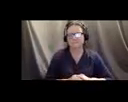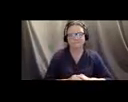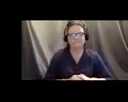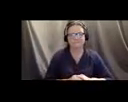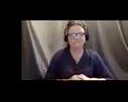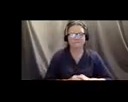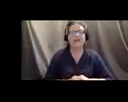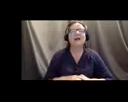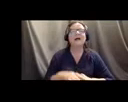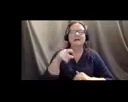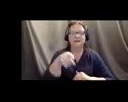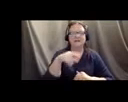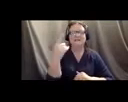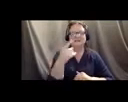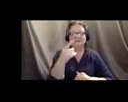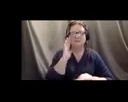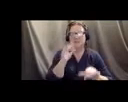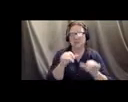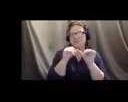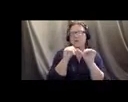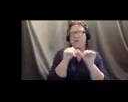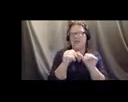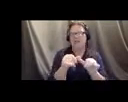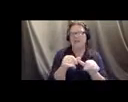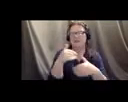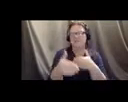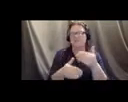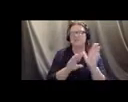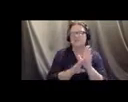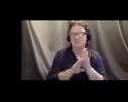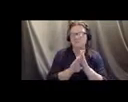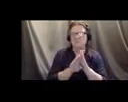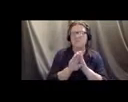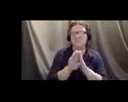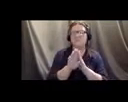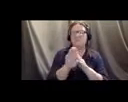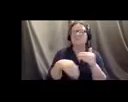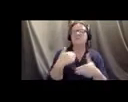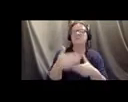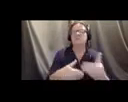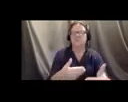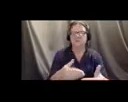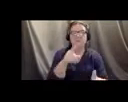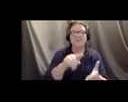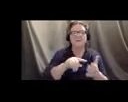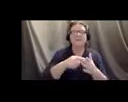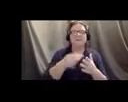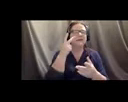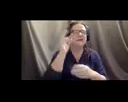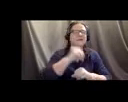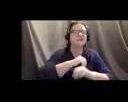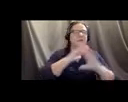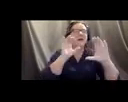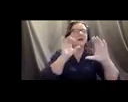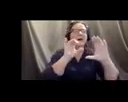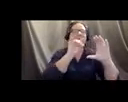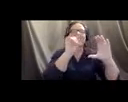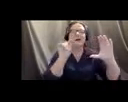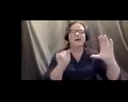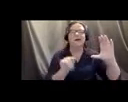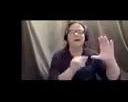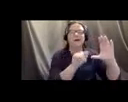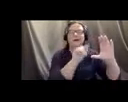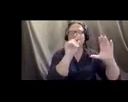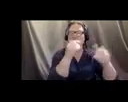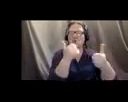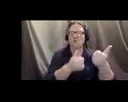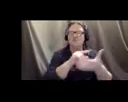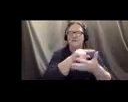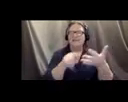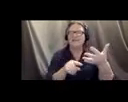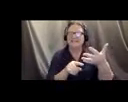This is something that will continue to evolve, but we want to begin thinking which sector,